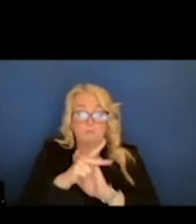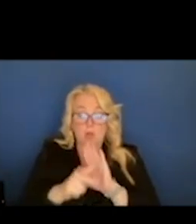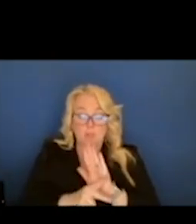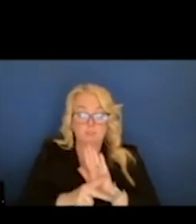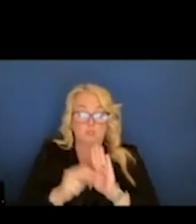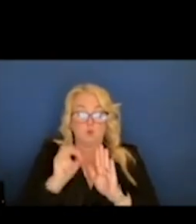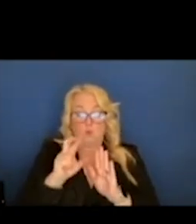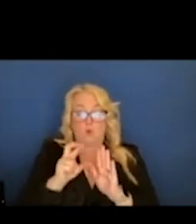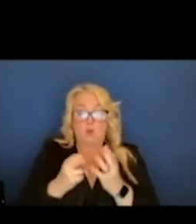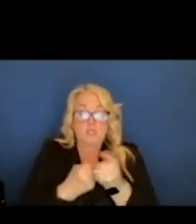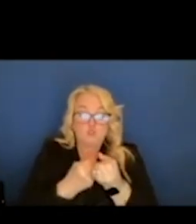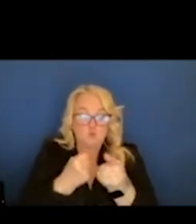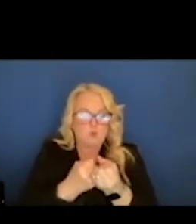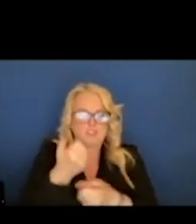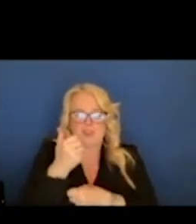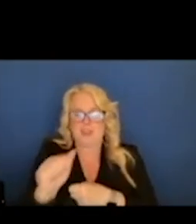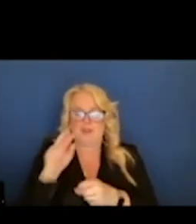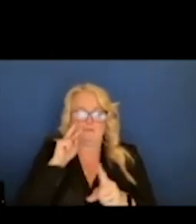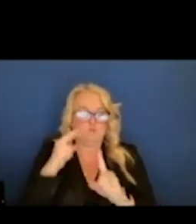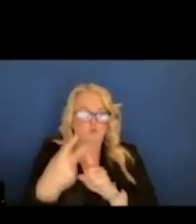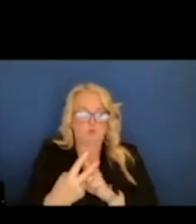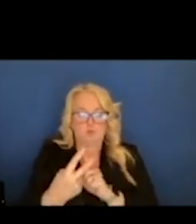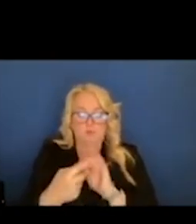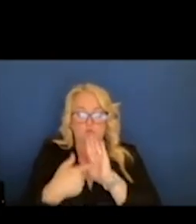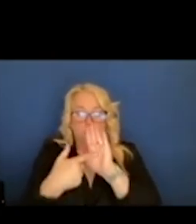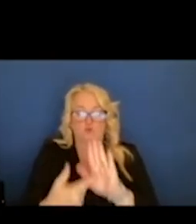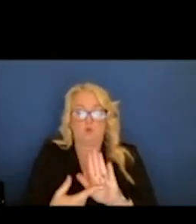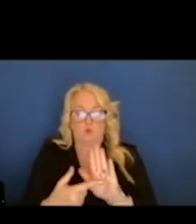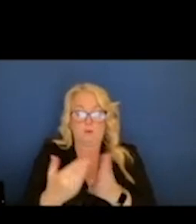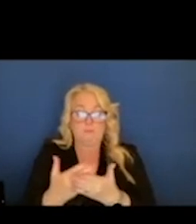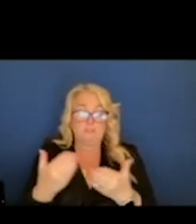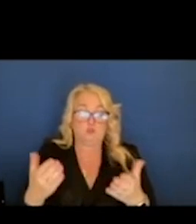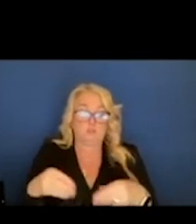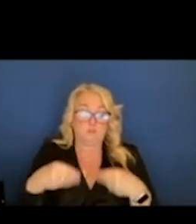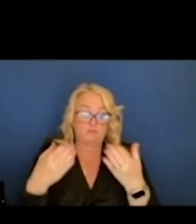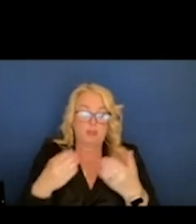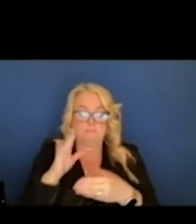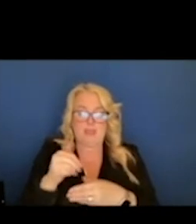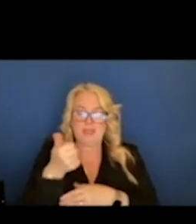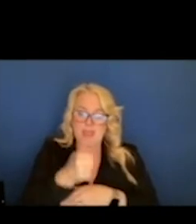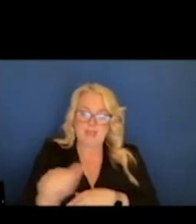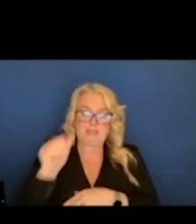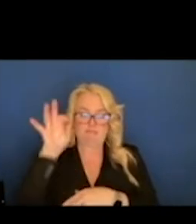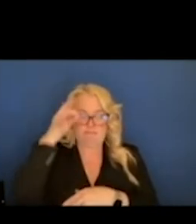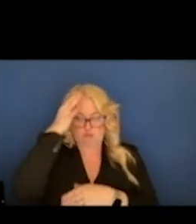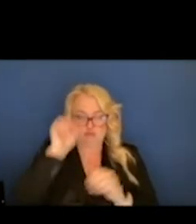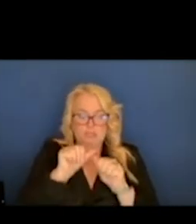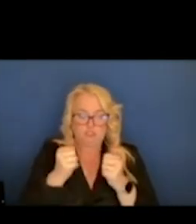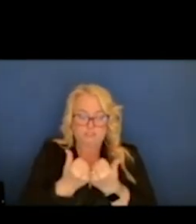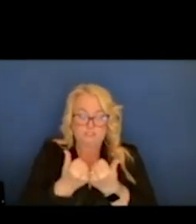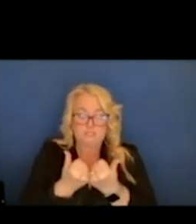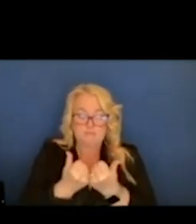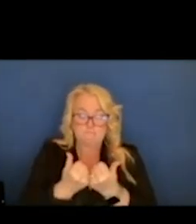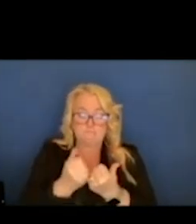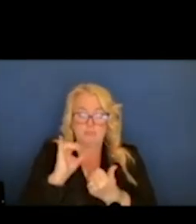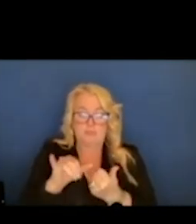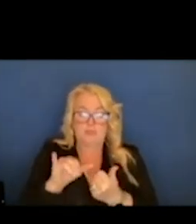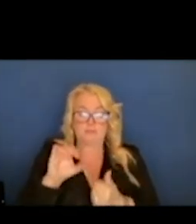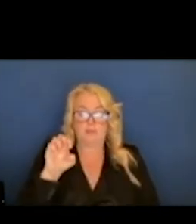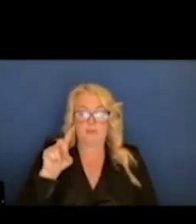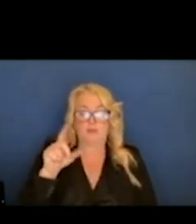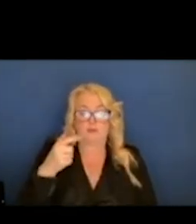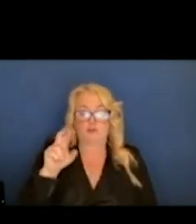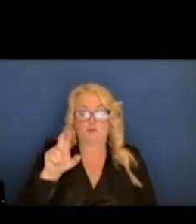endorsement of any views expressed or materials provided by any Federal agency. (EDGAR 75.620)